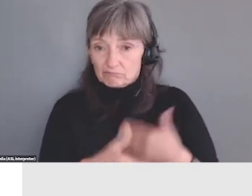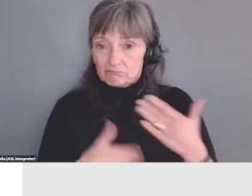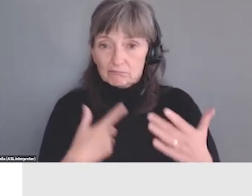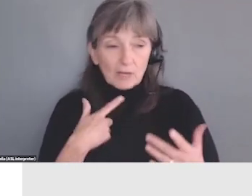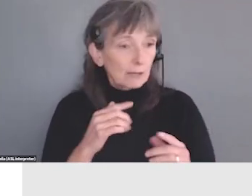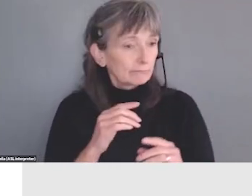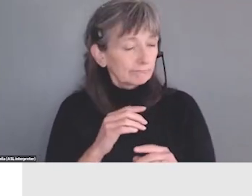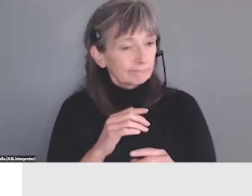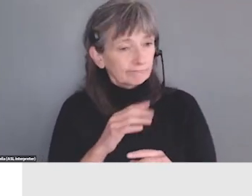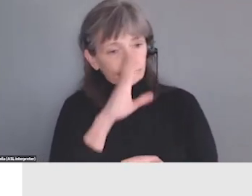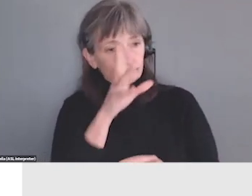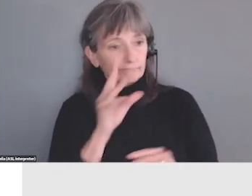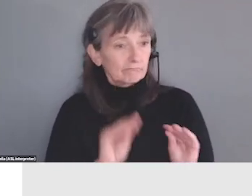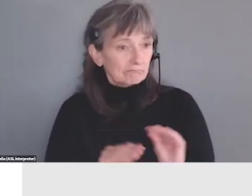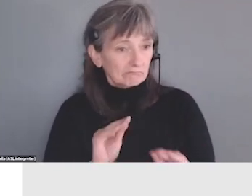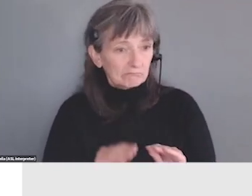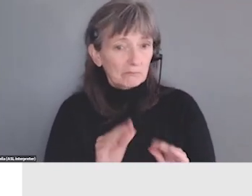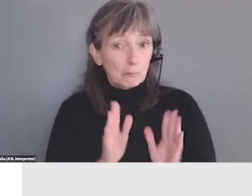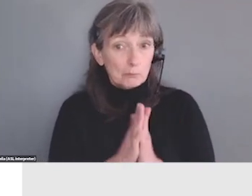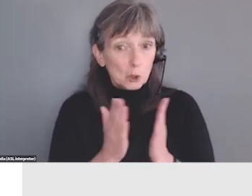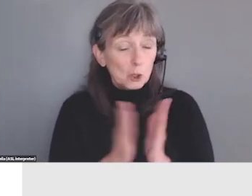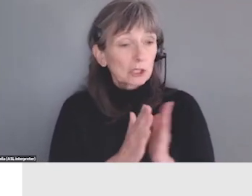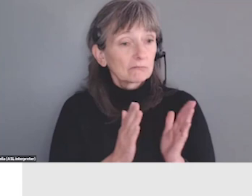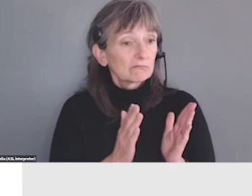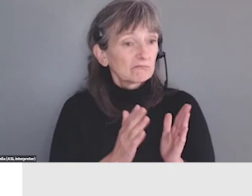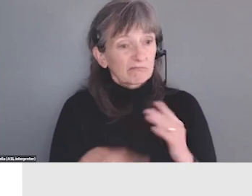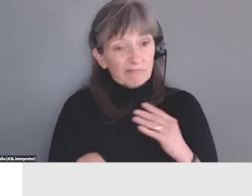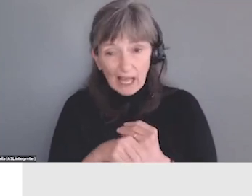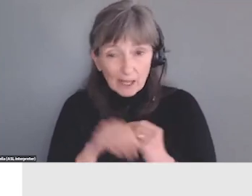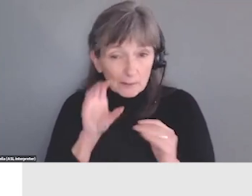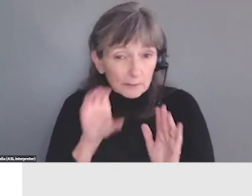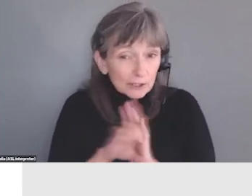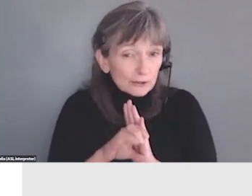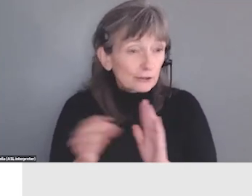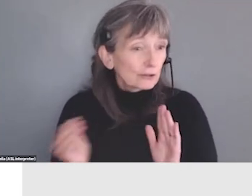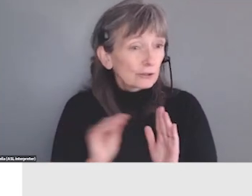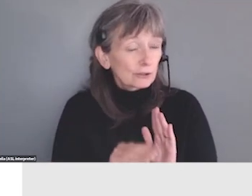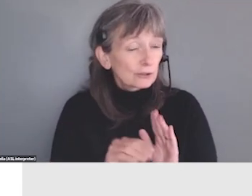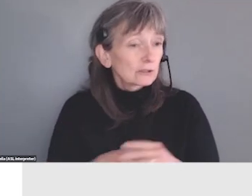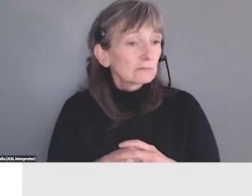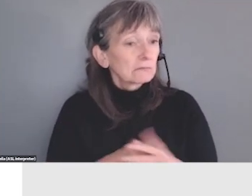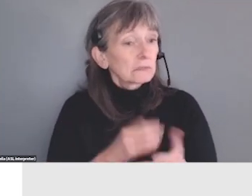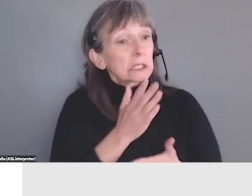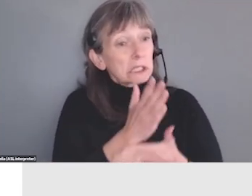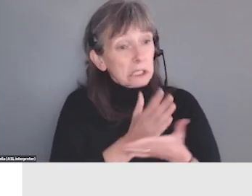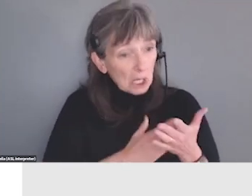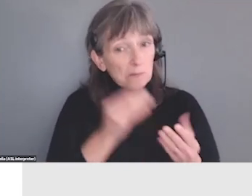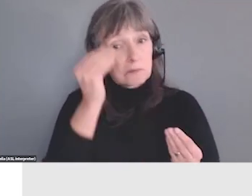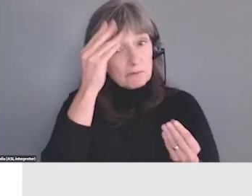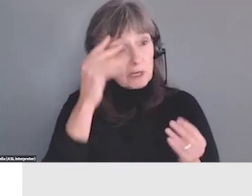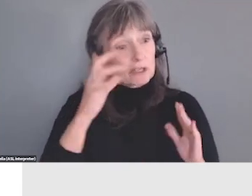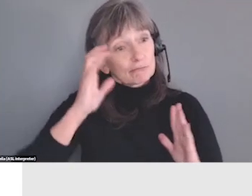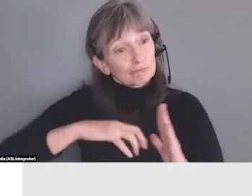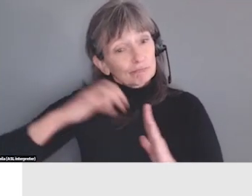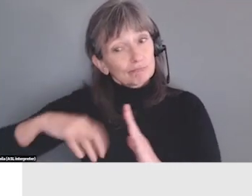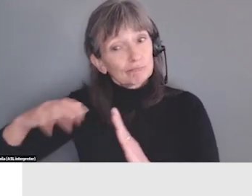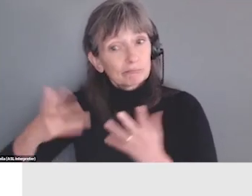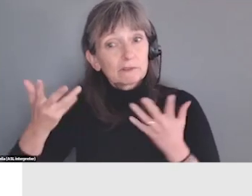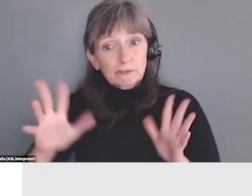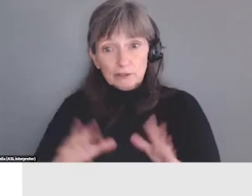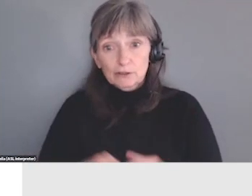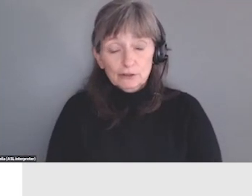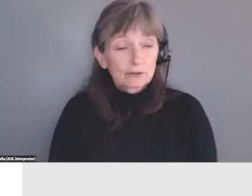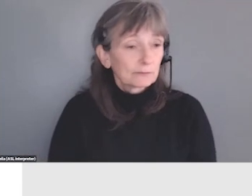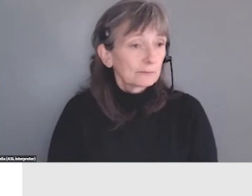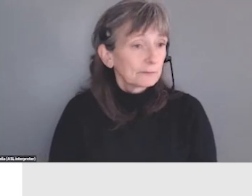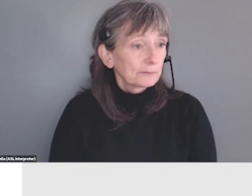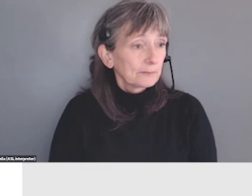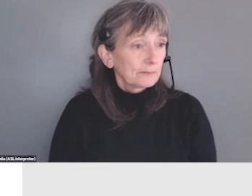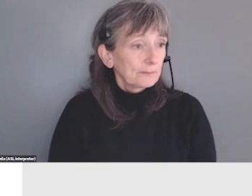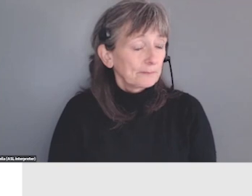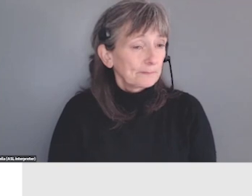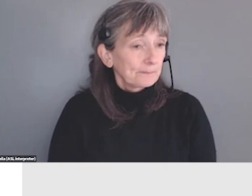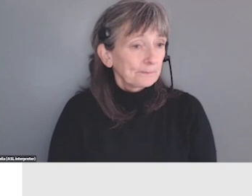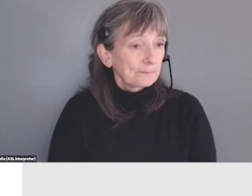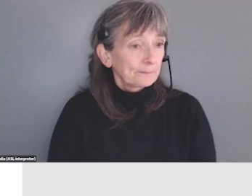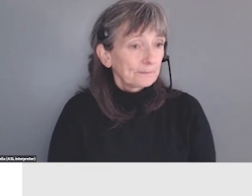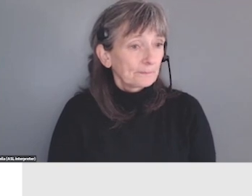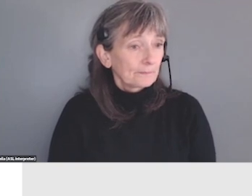images and I've completed some of the content. Again, I'm going to go to the book settings.